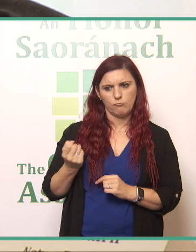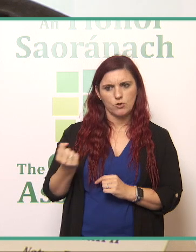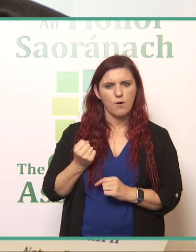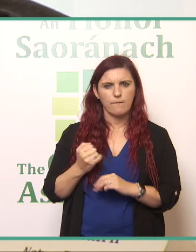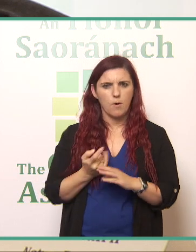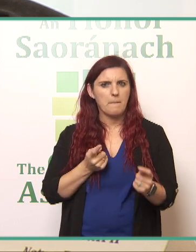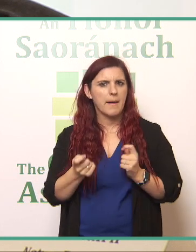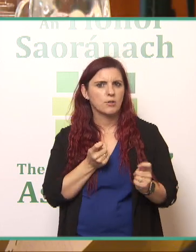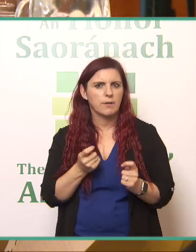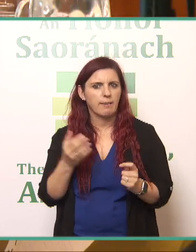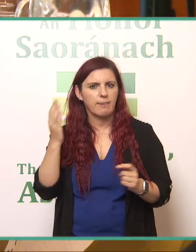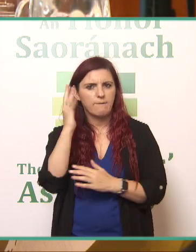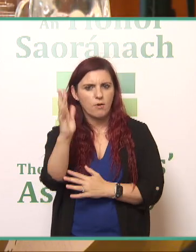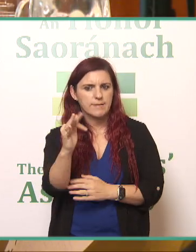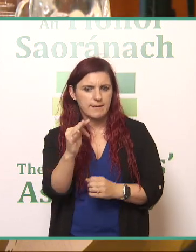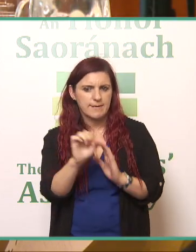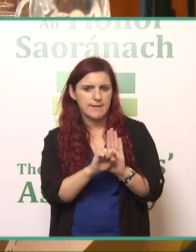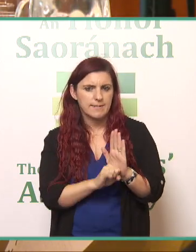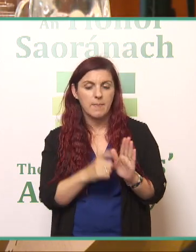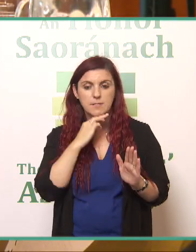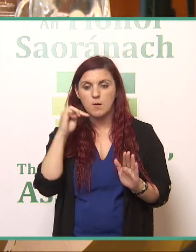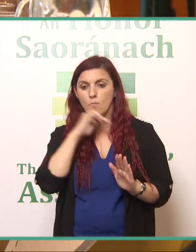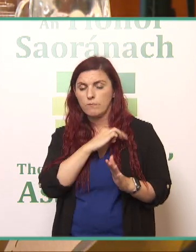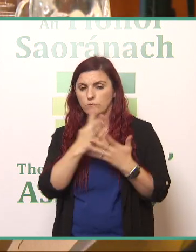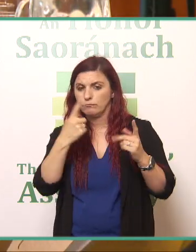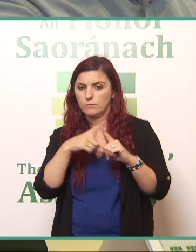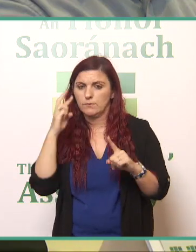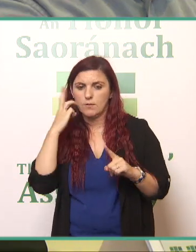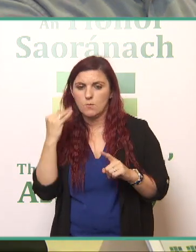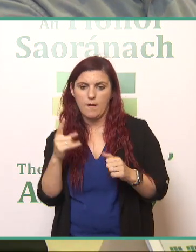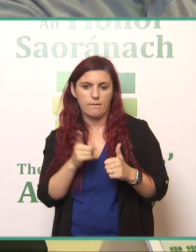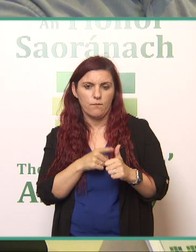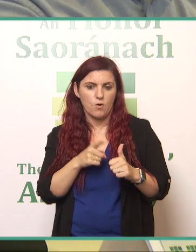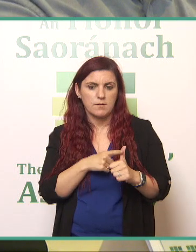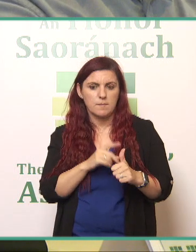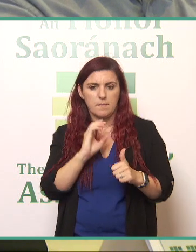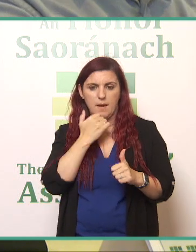estate and that's very important for a number of reasons firstly we're paying a dividend back to the state from